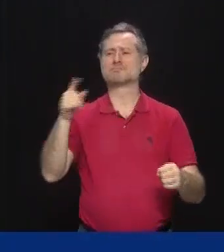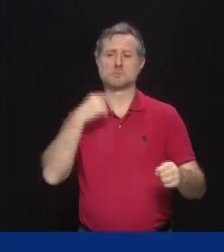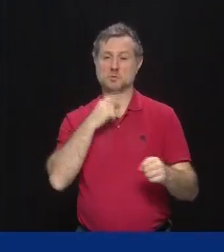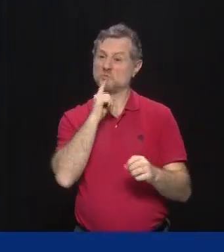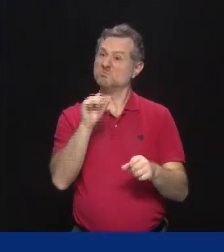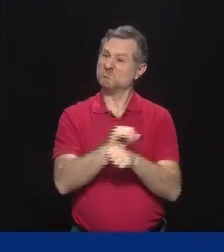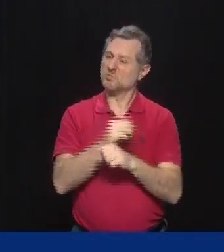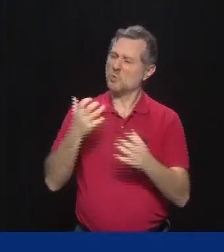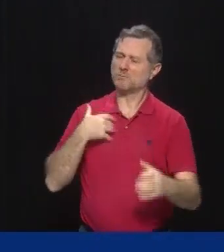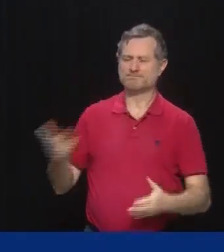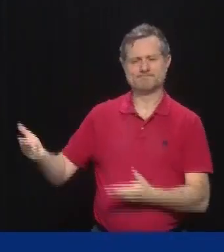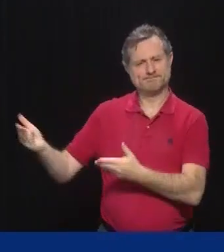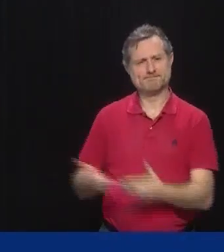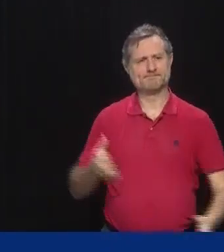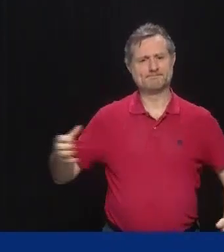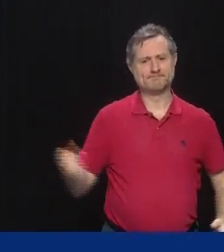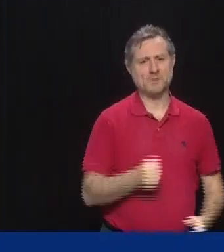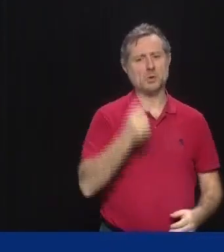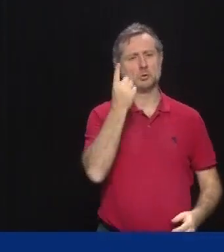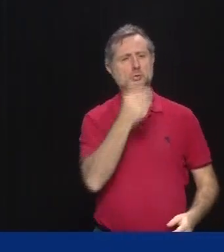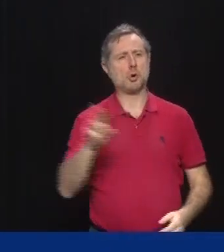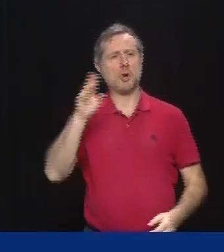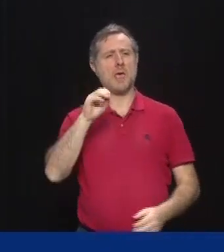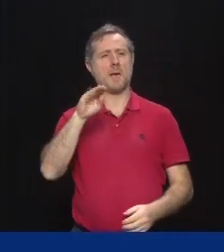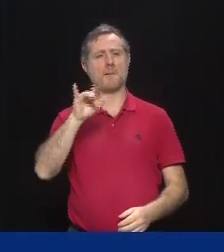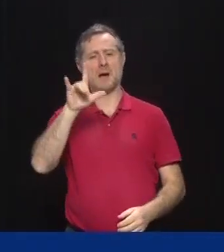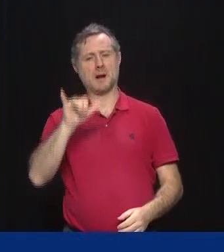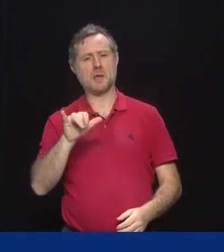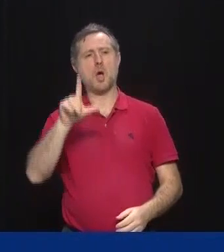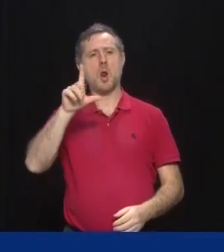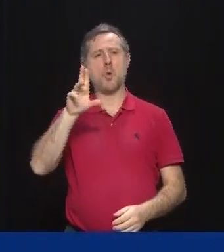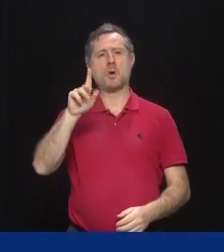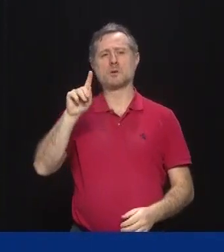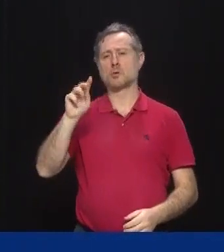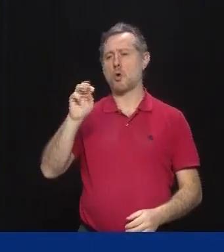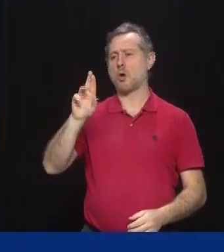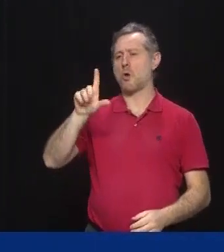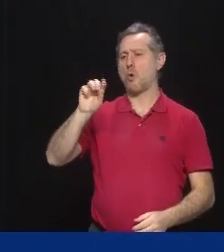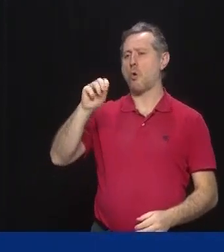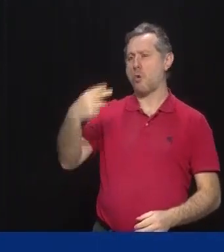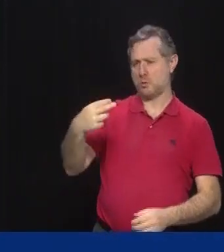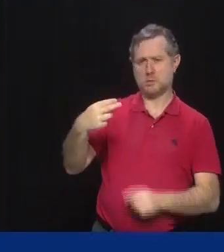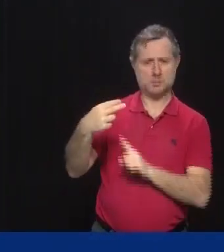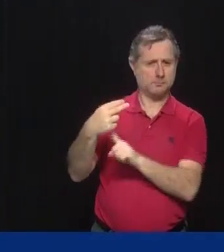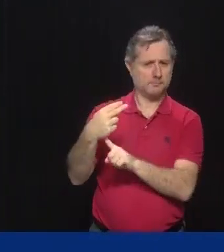DIFFERENT FACILITIES, GET THEM INTO THE SCHOOLS, THAT I WANTED